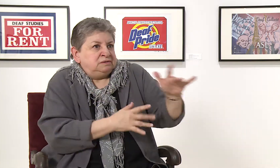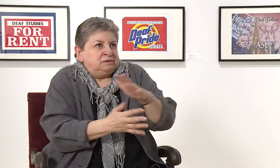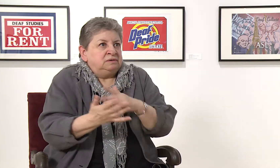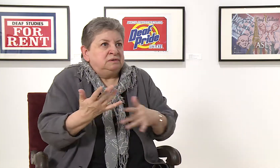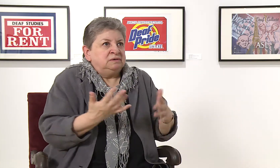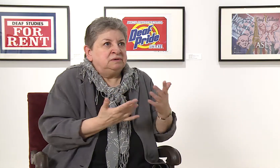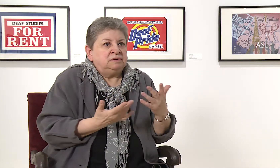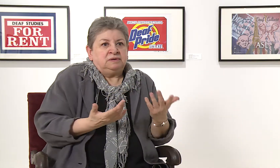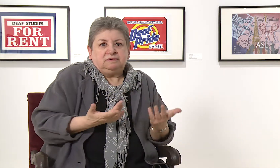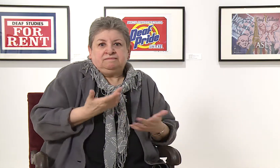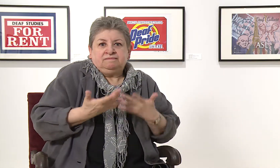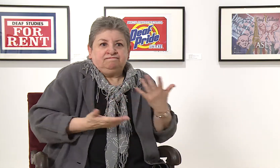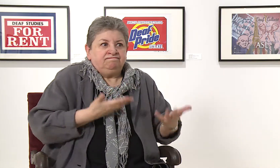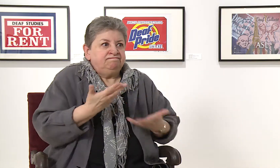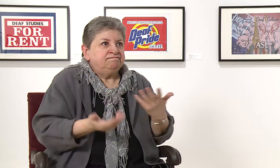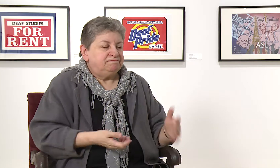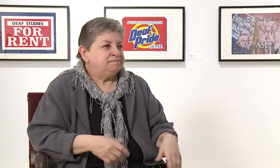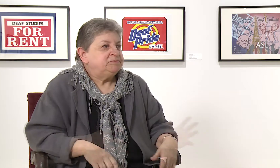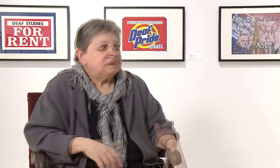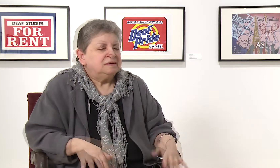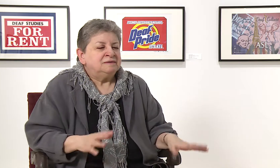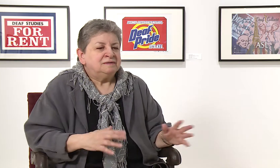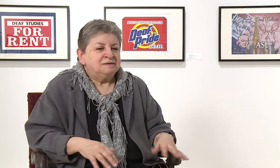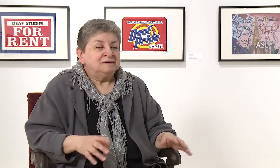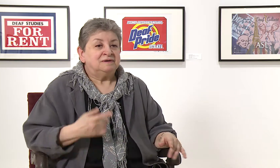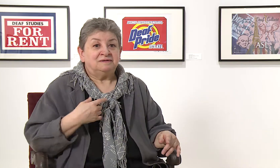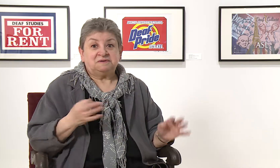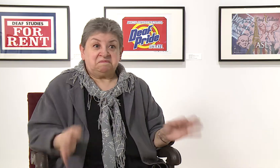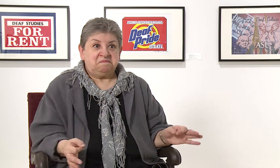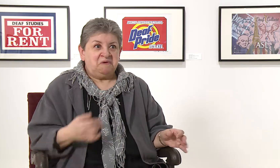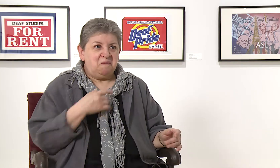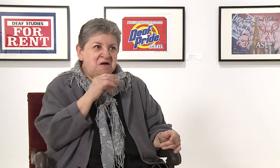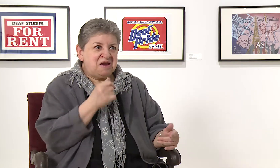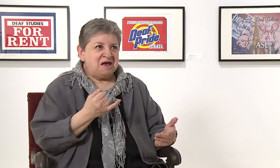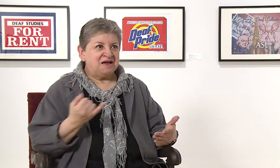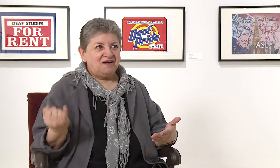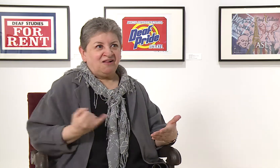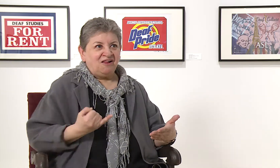These were just the beginning moments of putting together the Deaf Art movement.